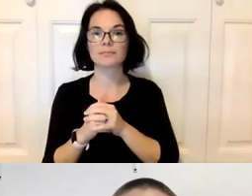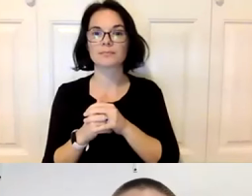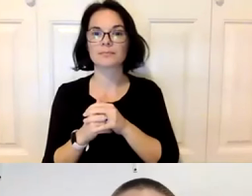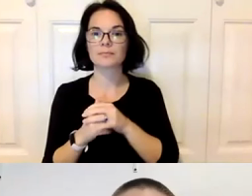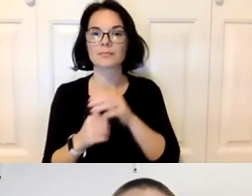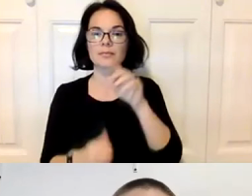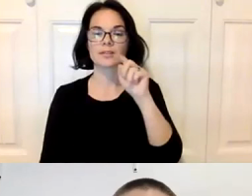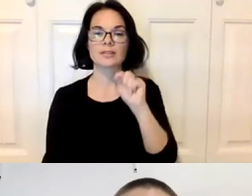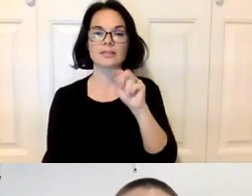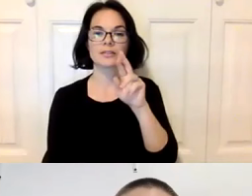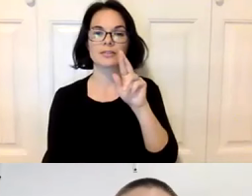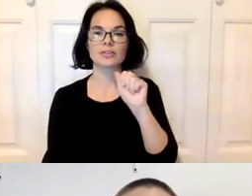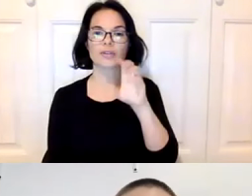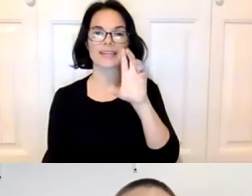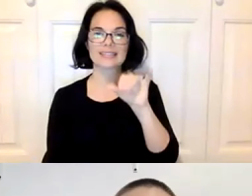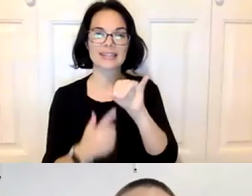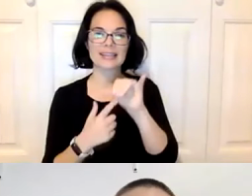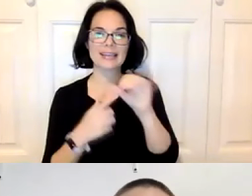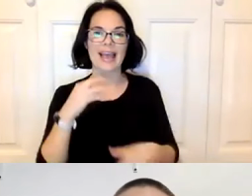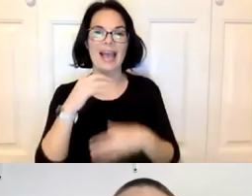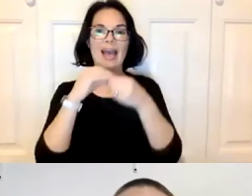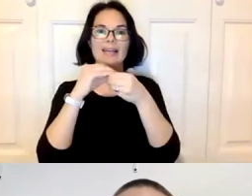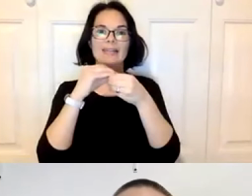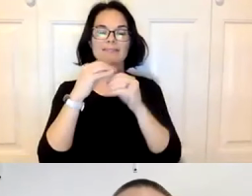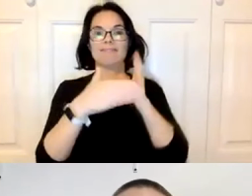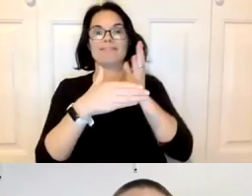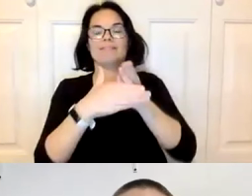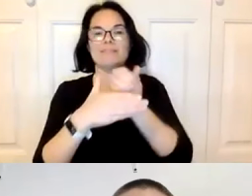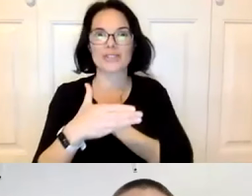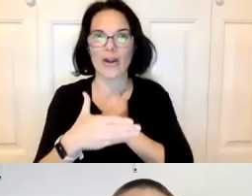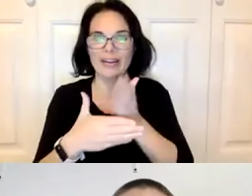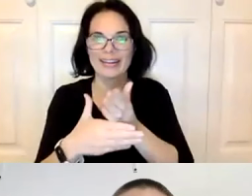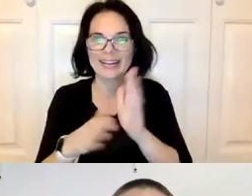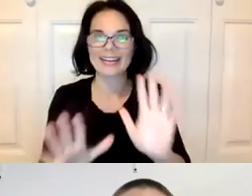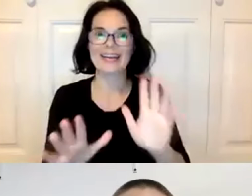The vaccine right now for